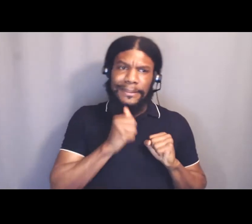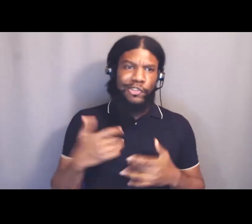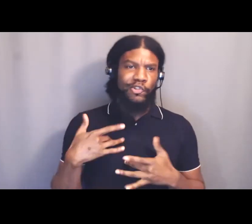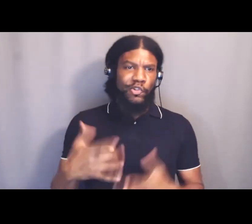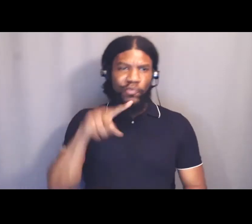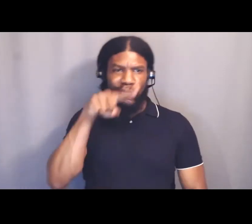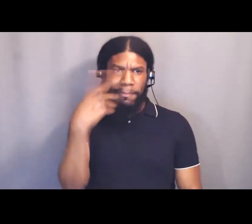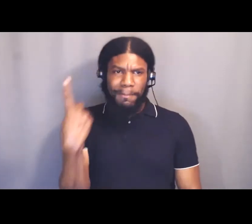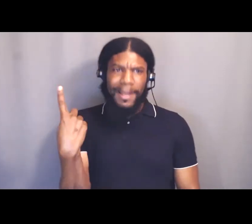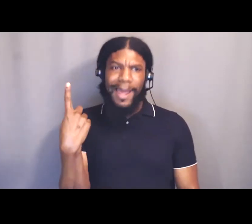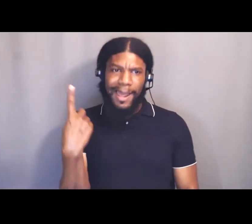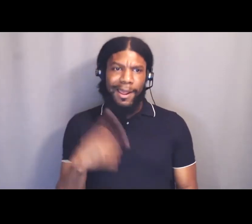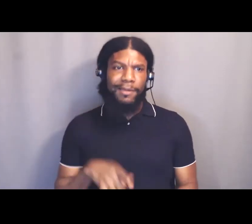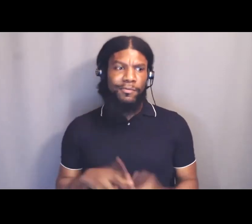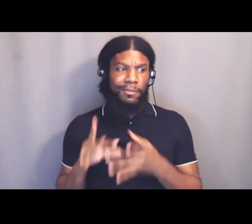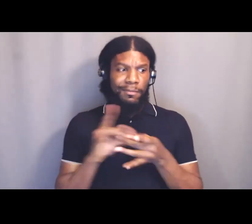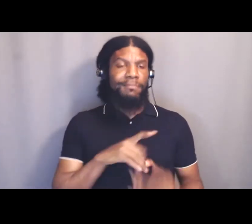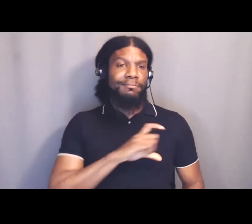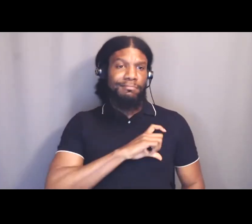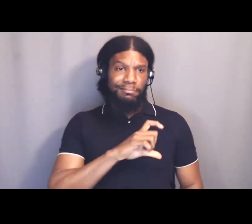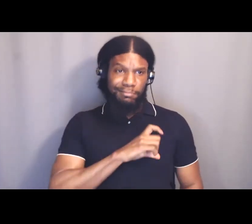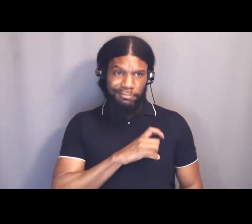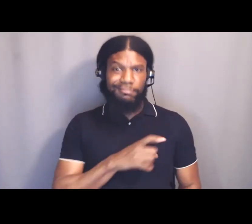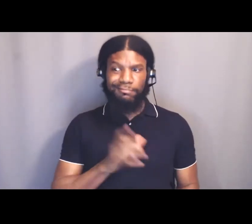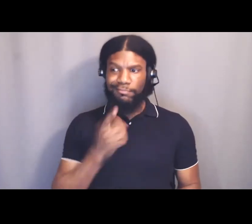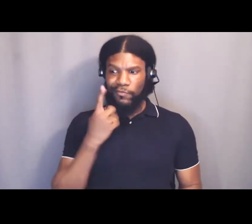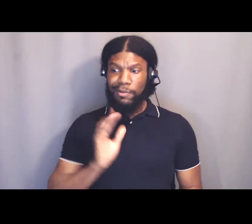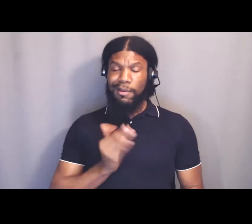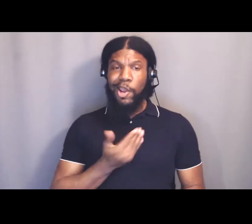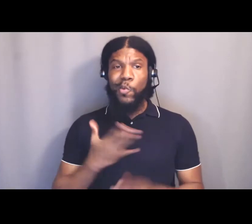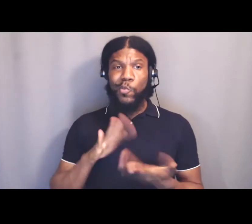so common in our communities. And then we just kind of danced it off